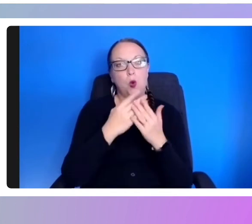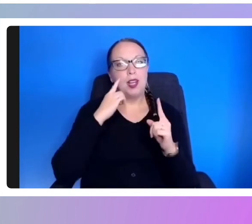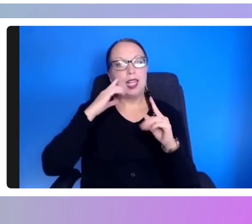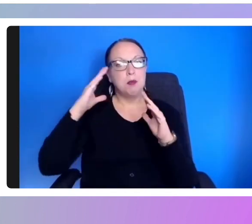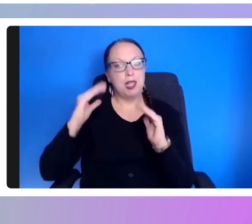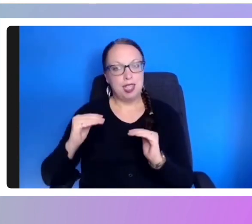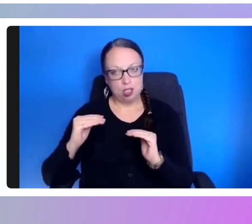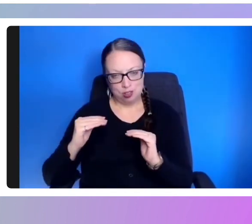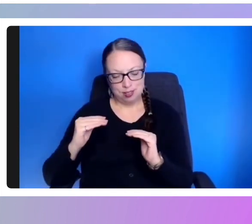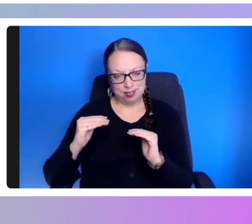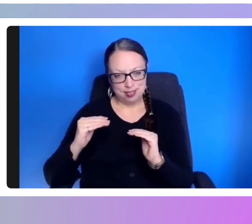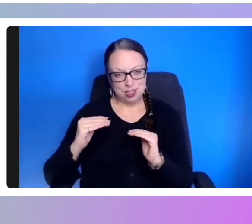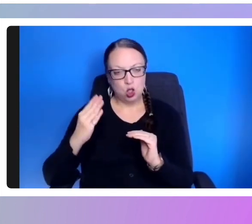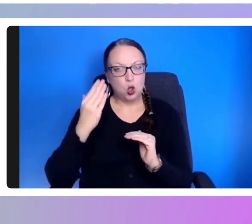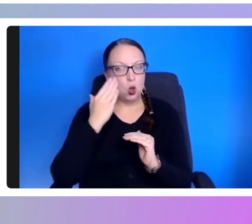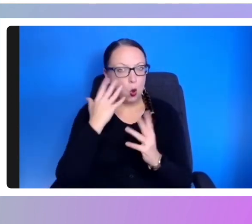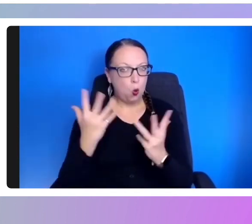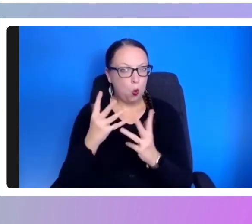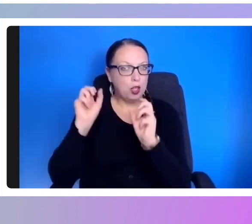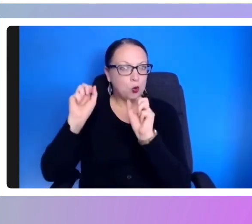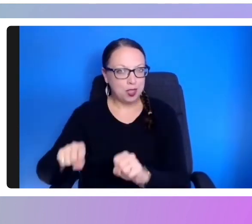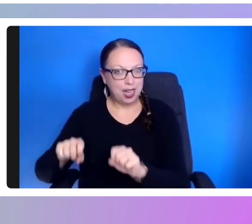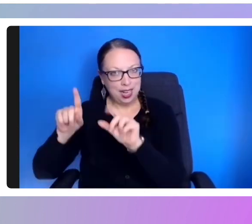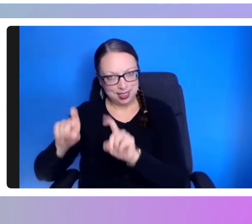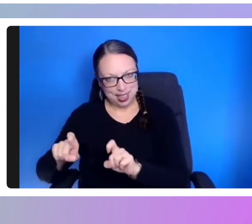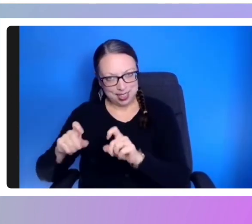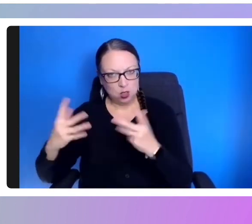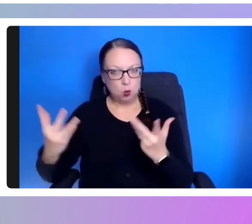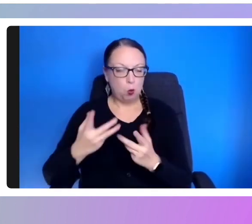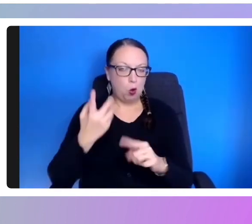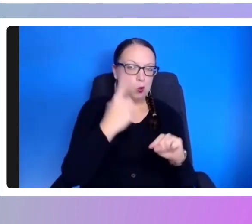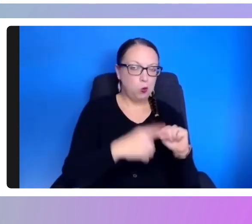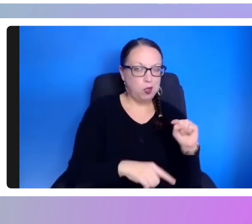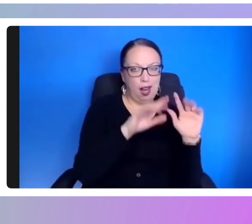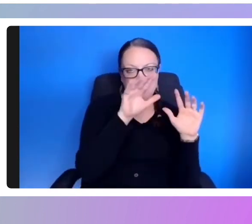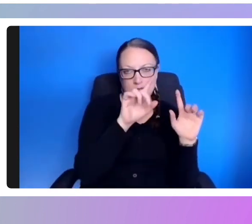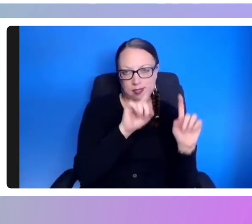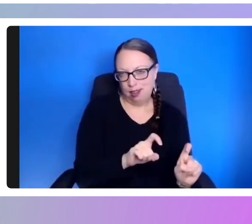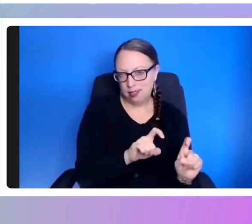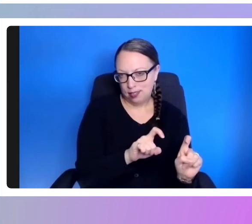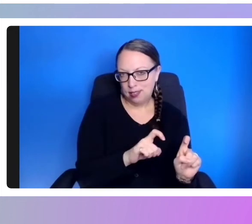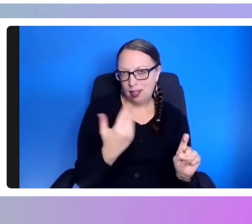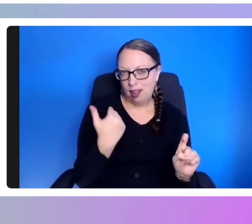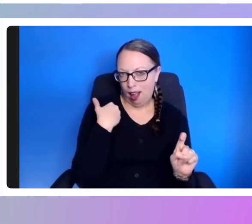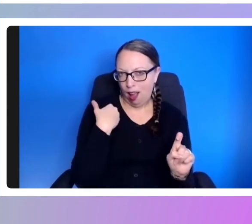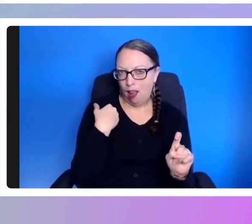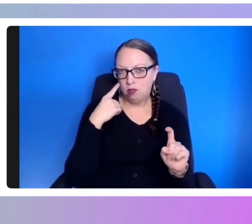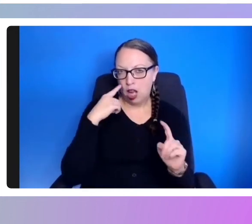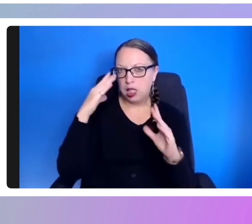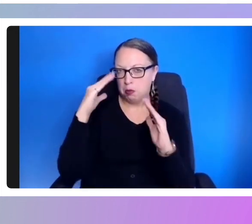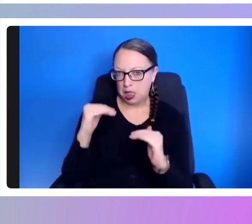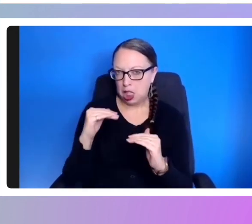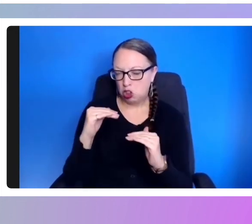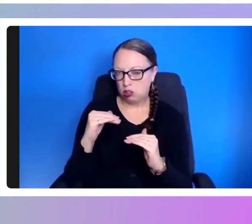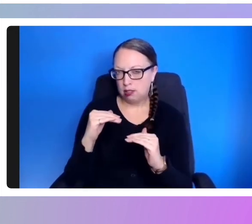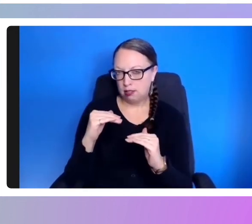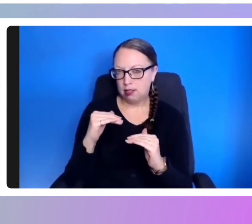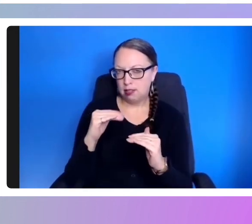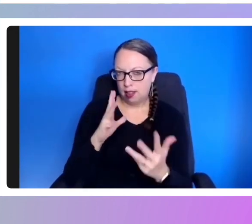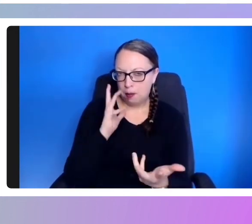you can't test the coded capability for a keyboard yeah only user or screen reader etcetera you're someone using an assistive technology.